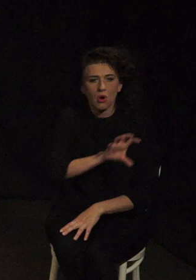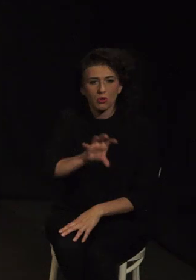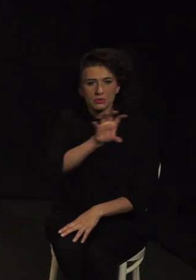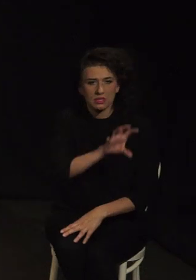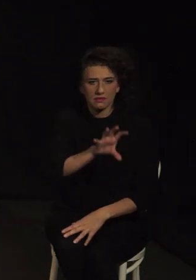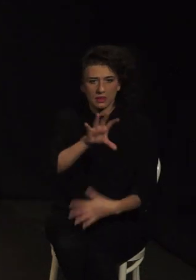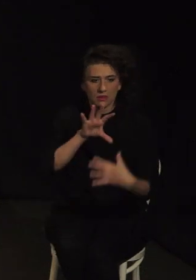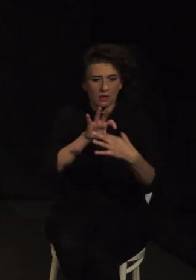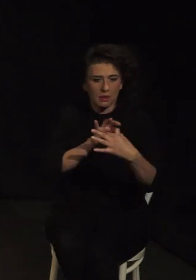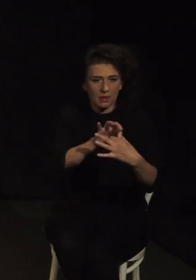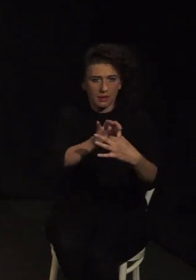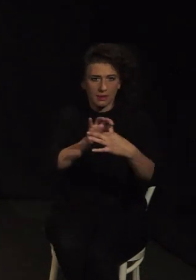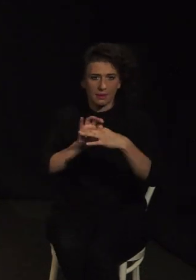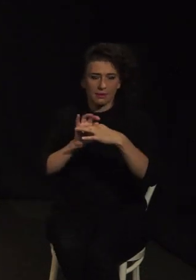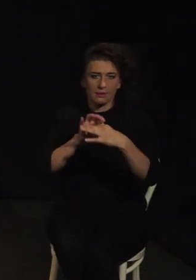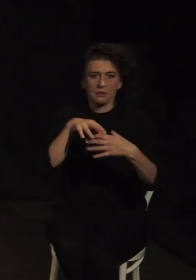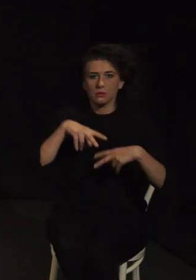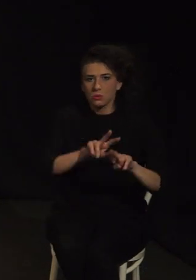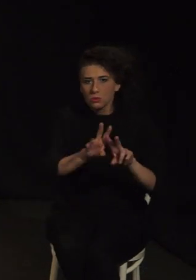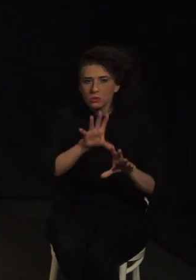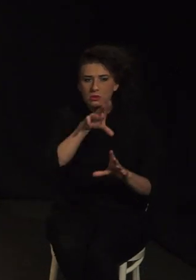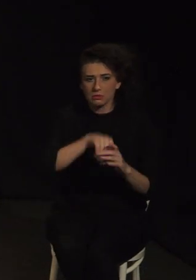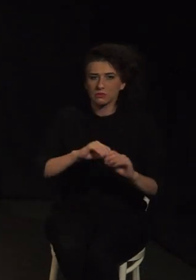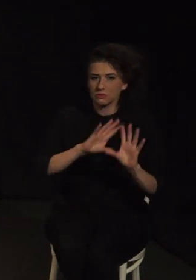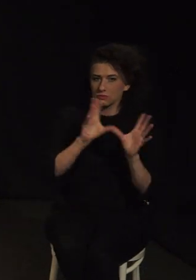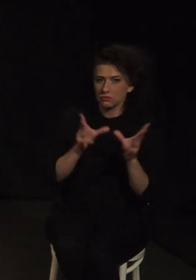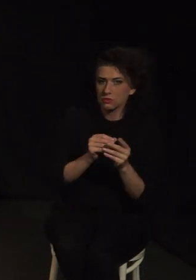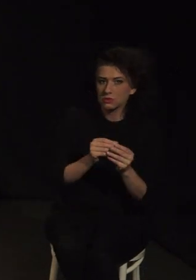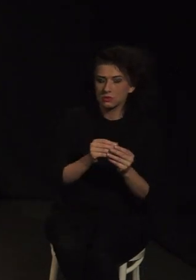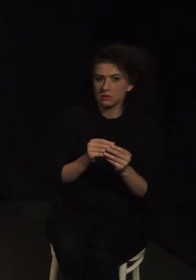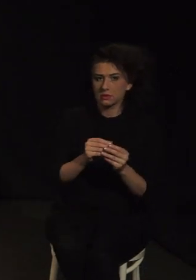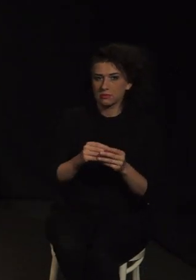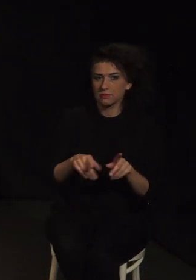He takes part in the story when he approaches the text